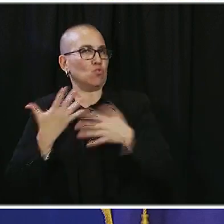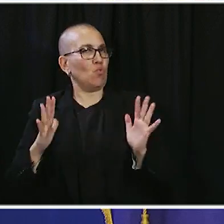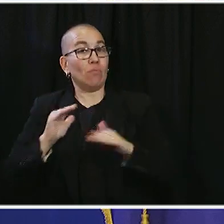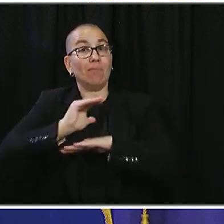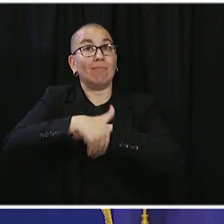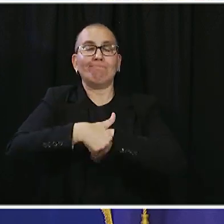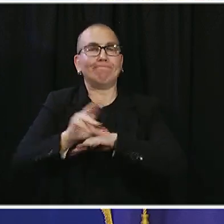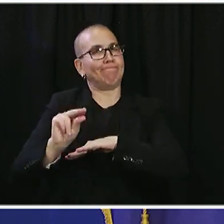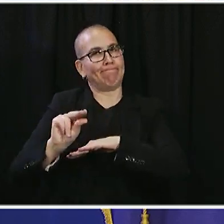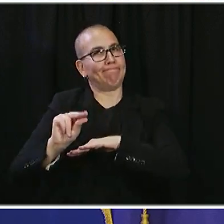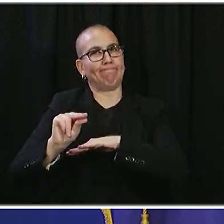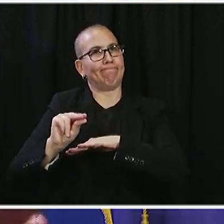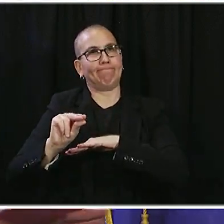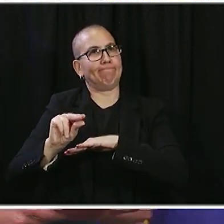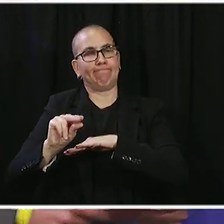≫ OVERNIGHT GAMES ARE NOT OKAY? ≫ THEY ARE NOT OKAY.